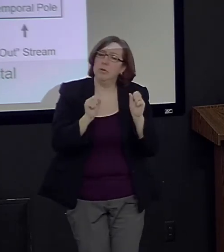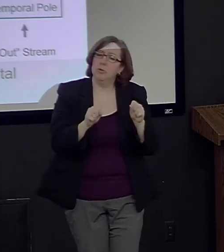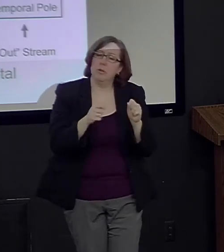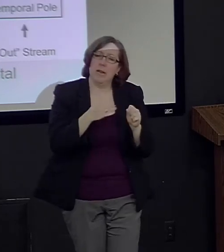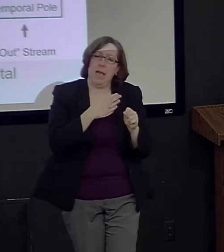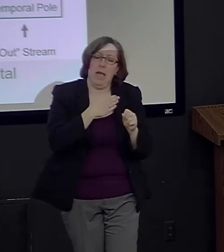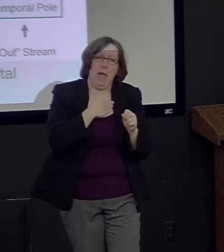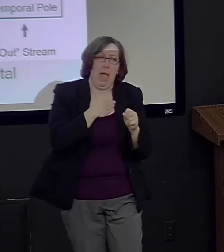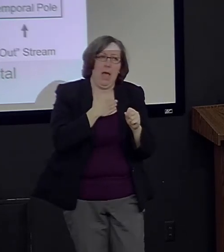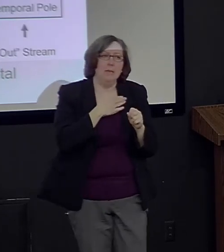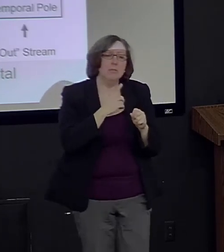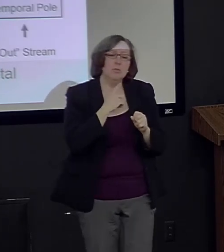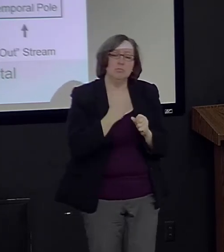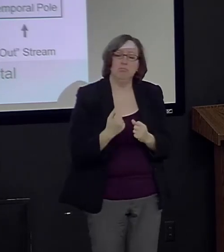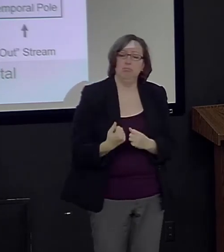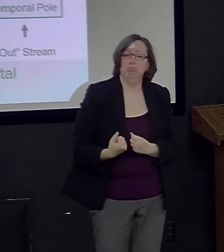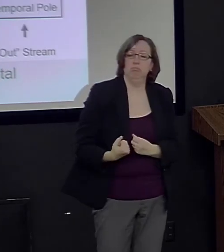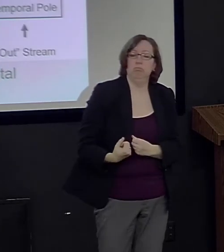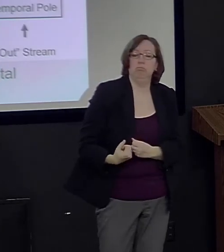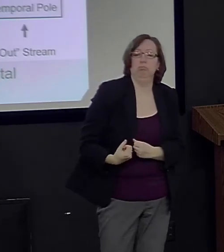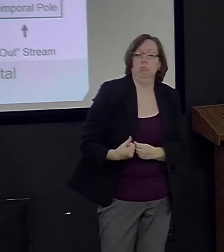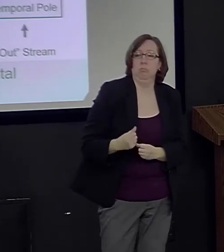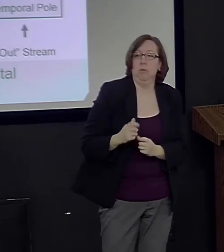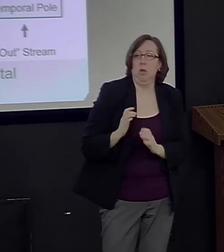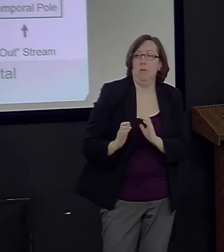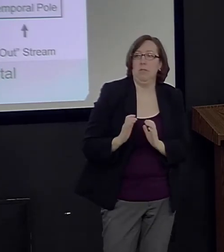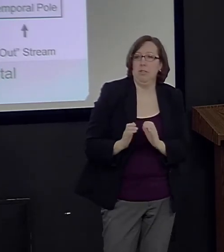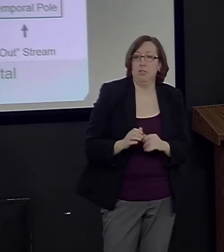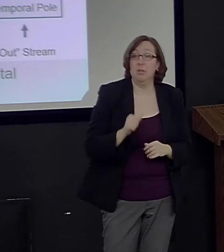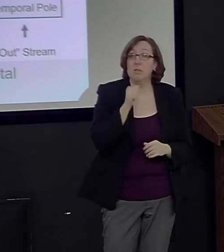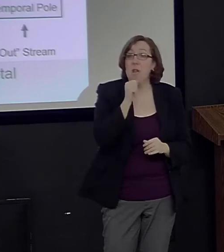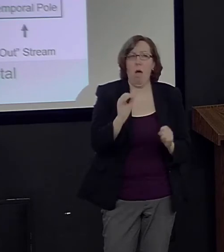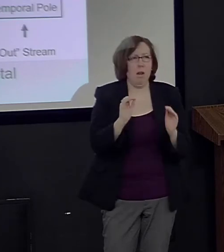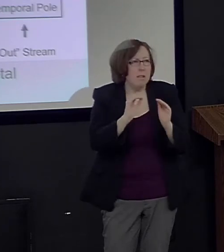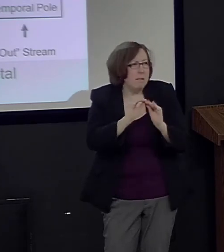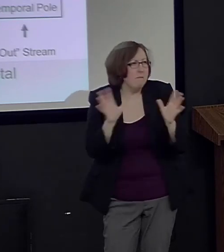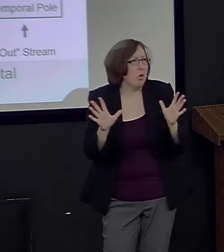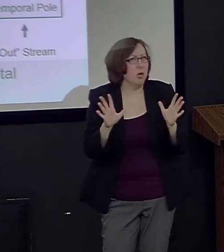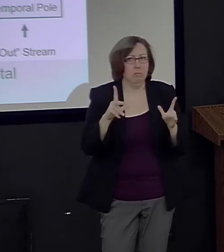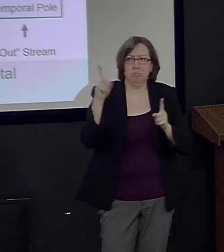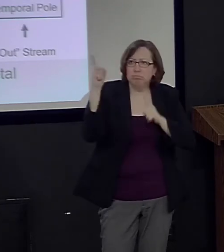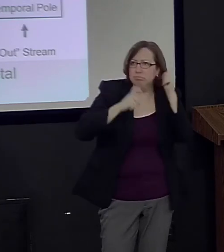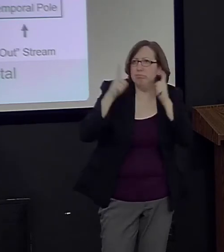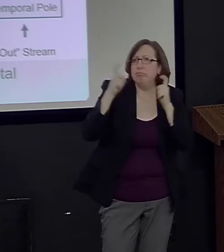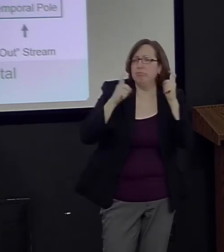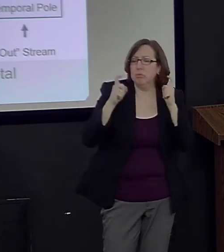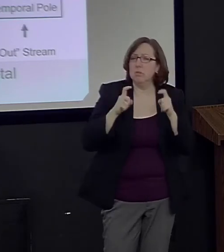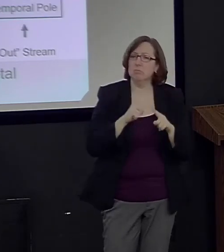with subtle signing, not overt, emotive signing but could converse